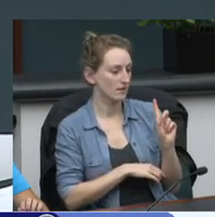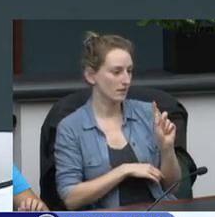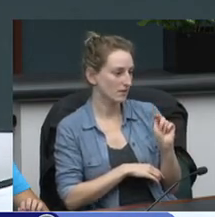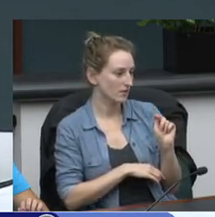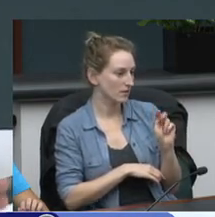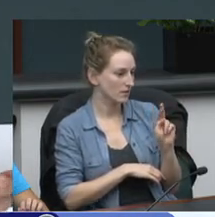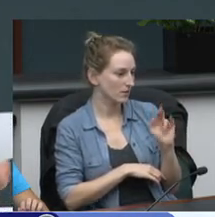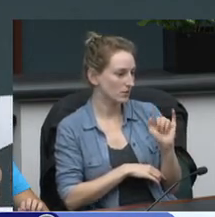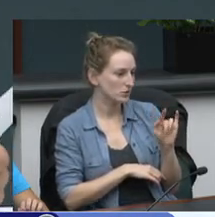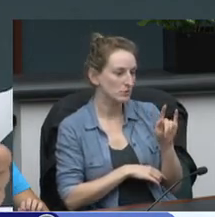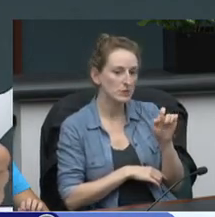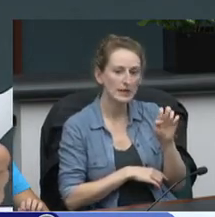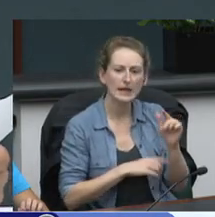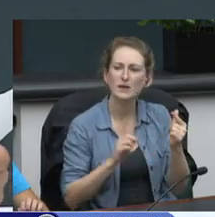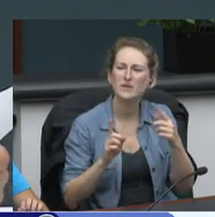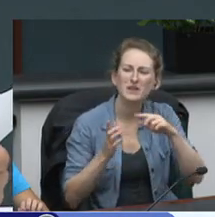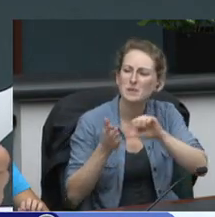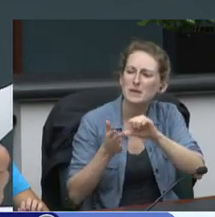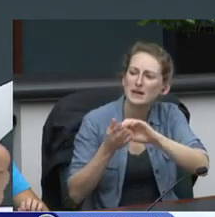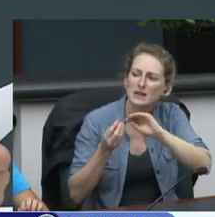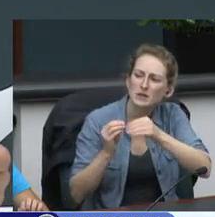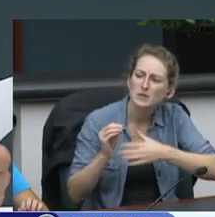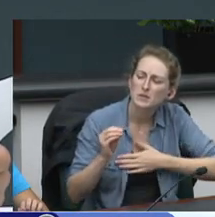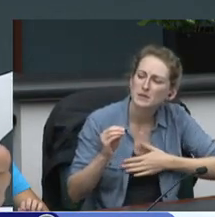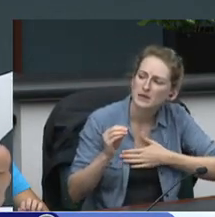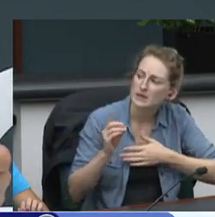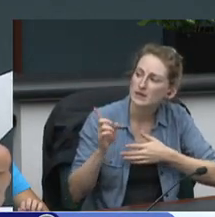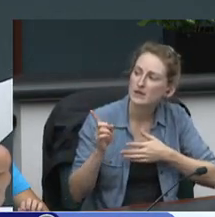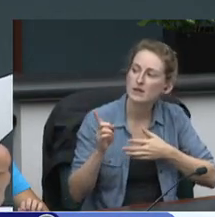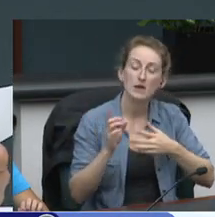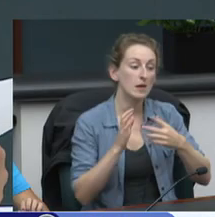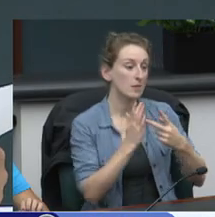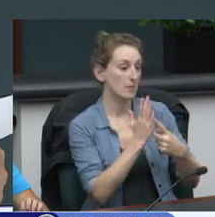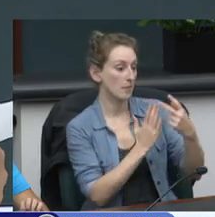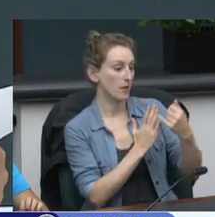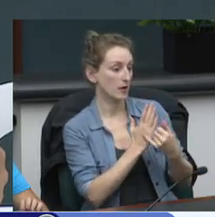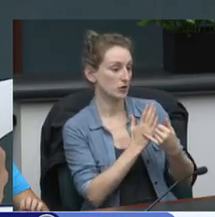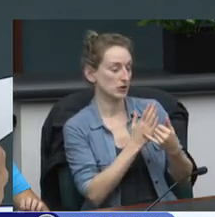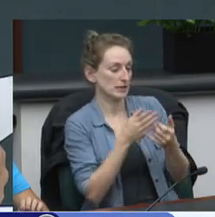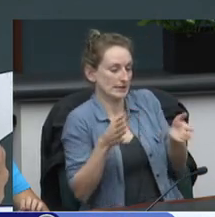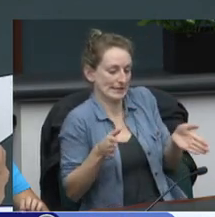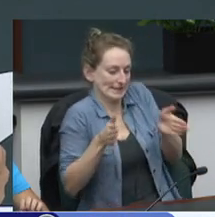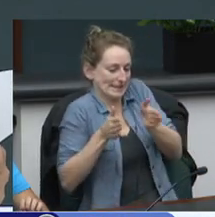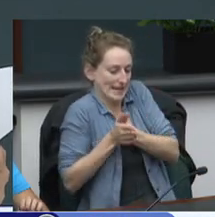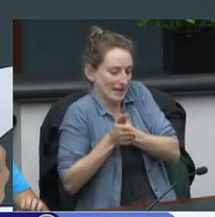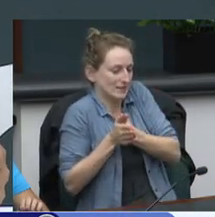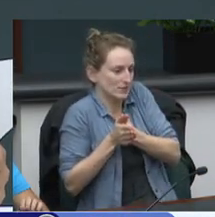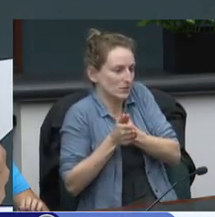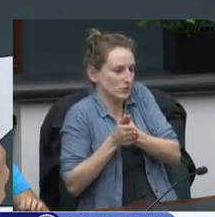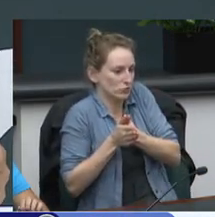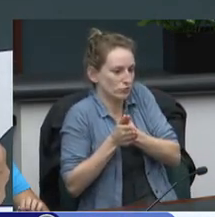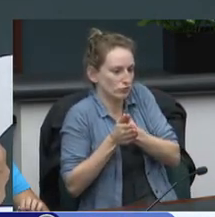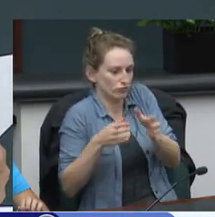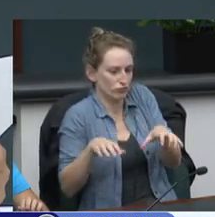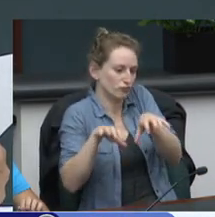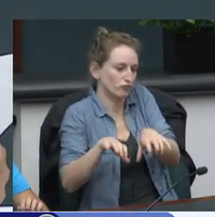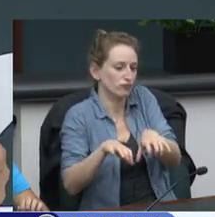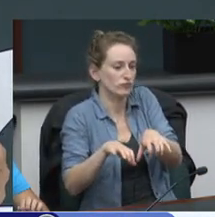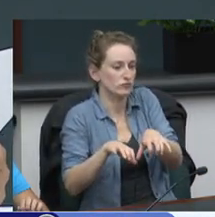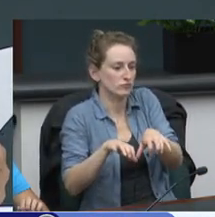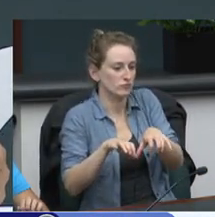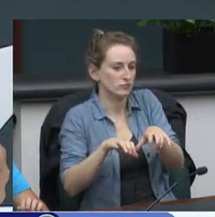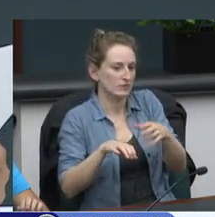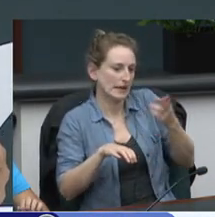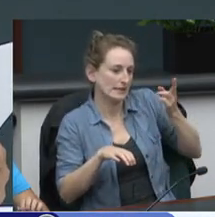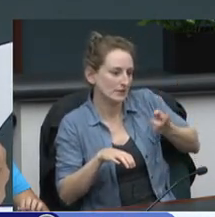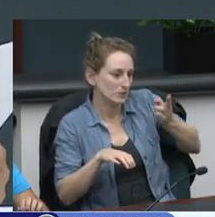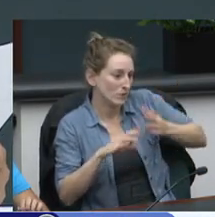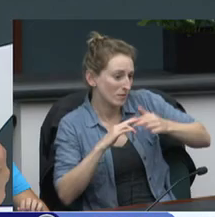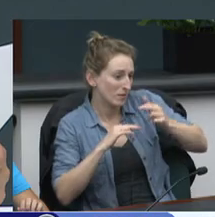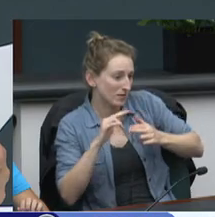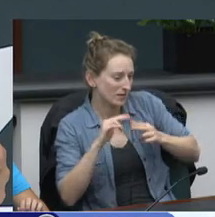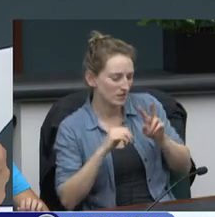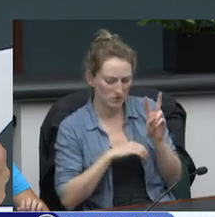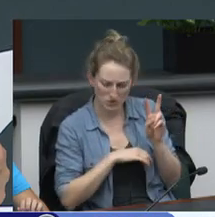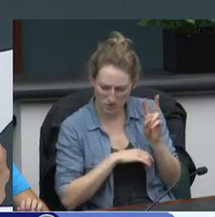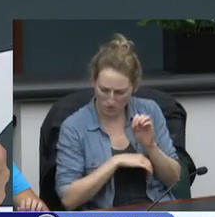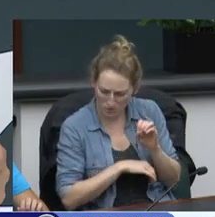looking sorry I'm on projects abutting two historic buildings which is 200 for